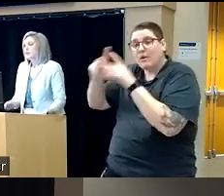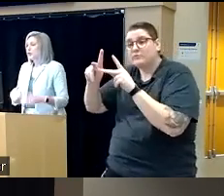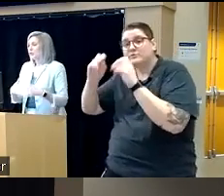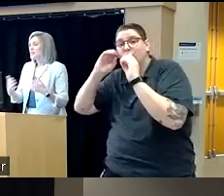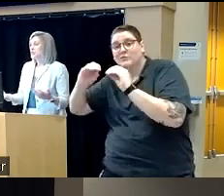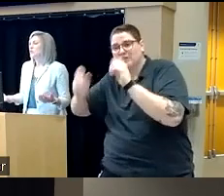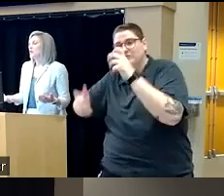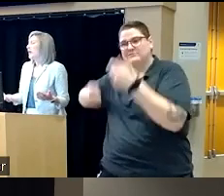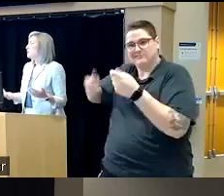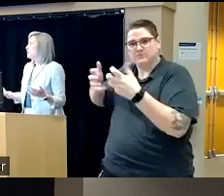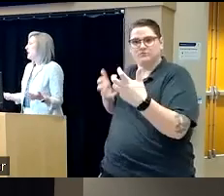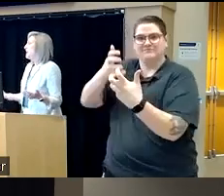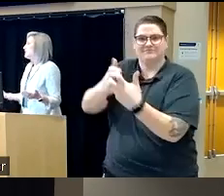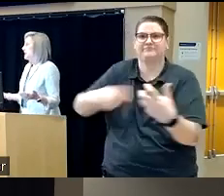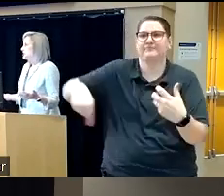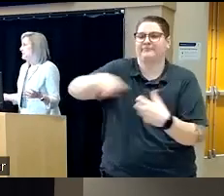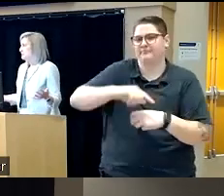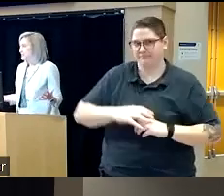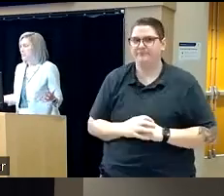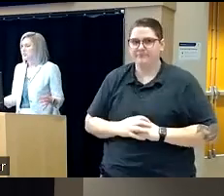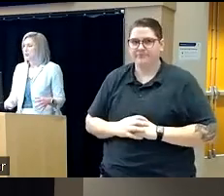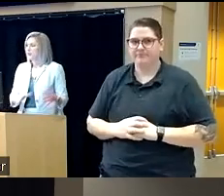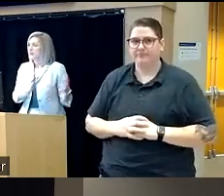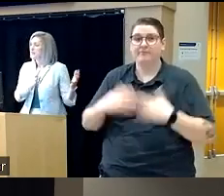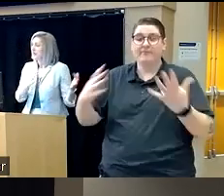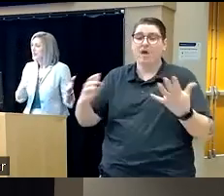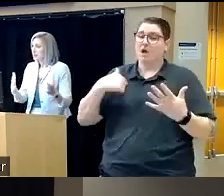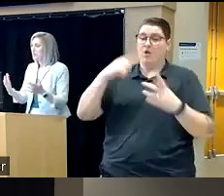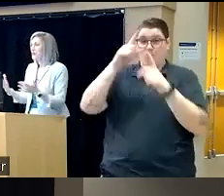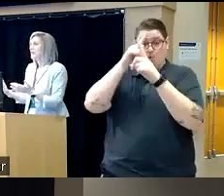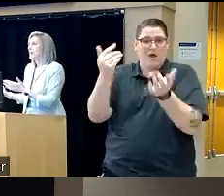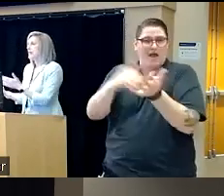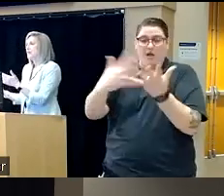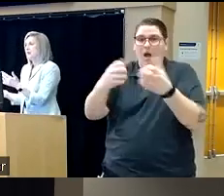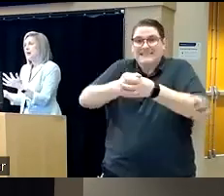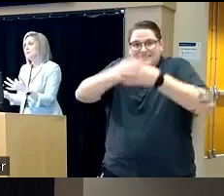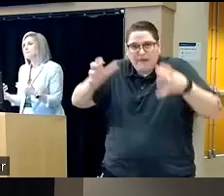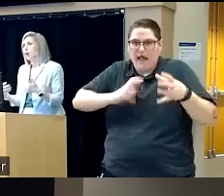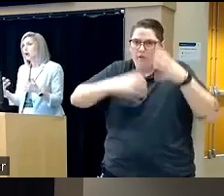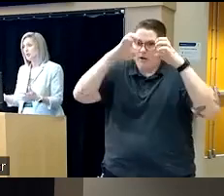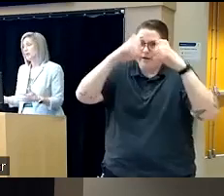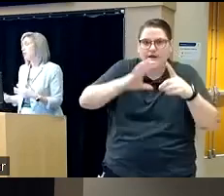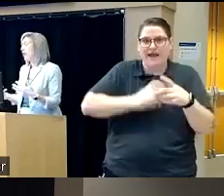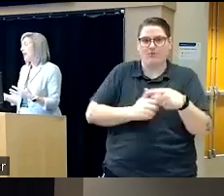so getting to our training and education expansion so we've kind of set up the um argument for